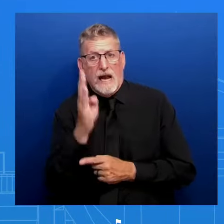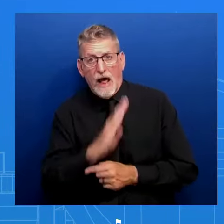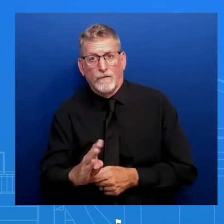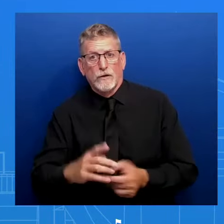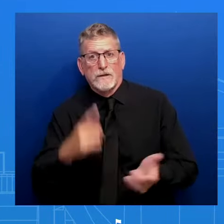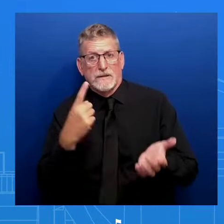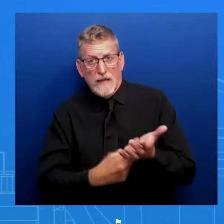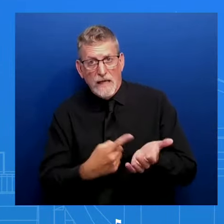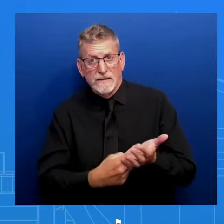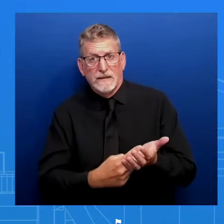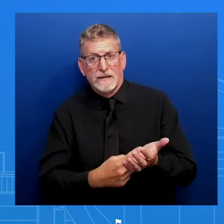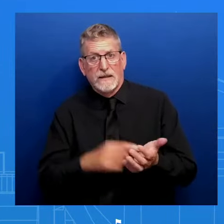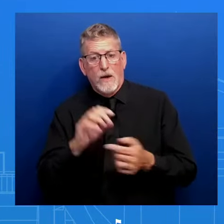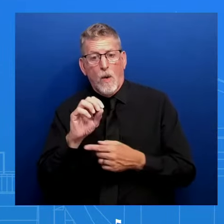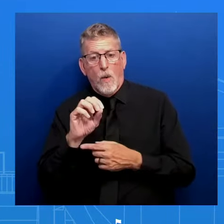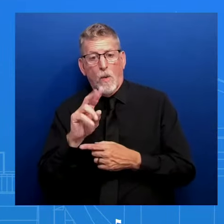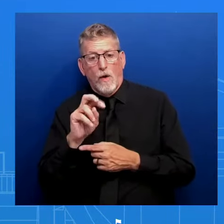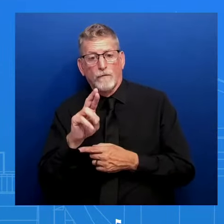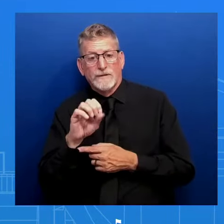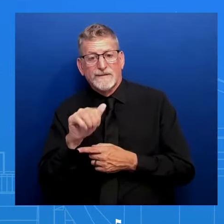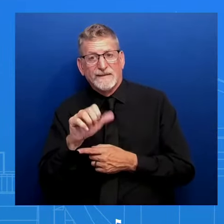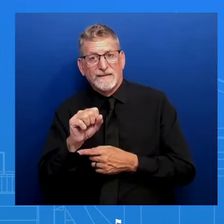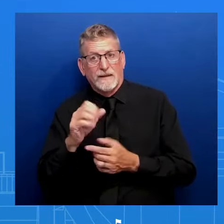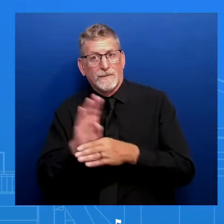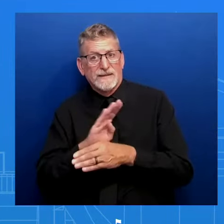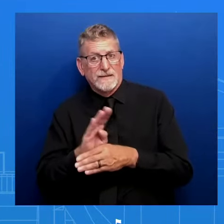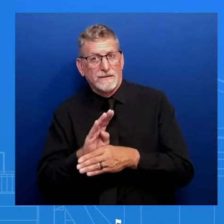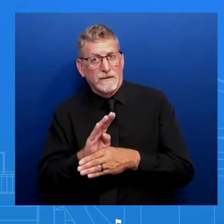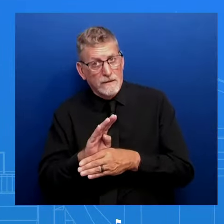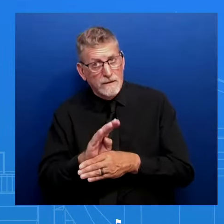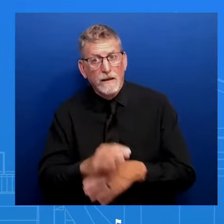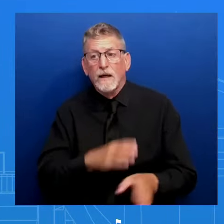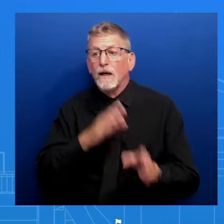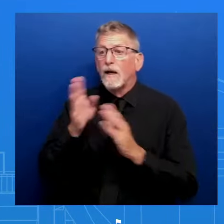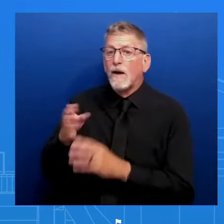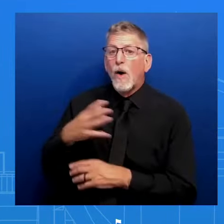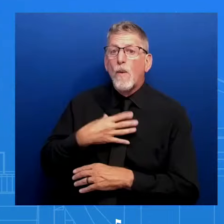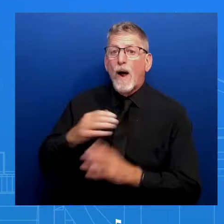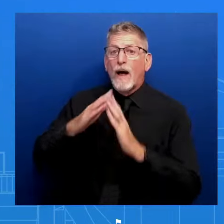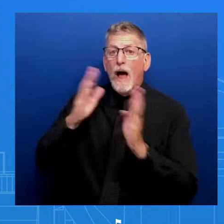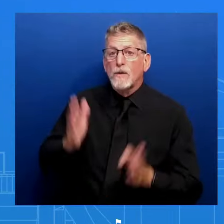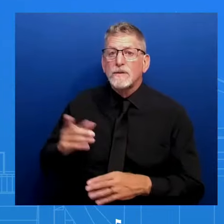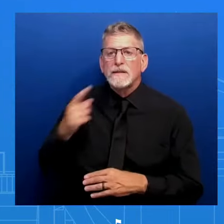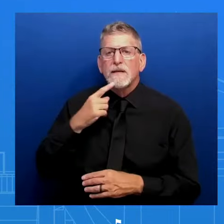But the White House now says that the President has never been in business with his son.